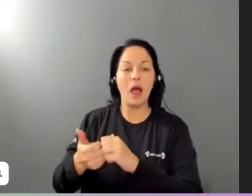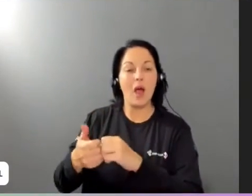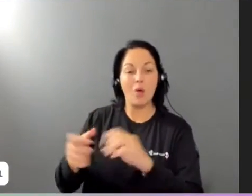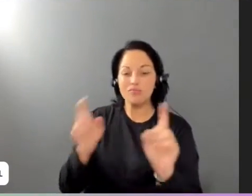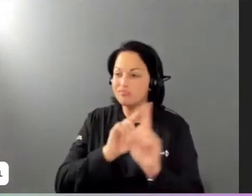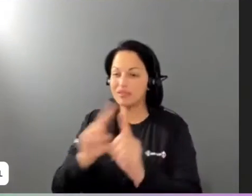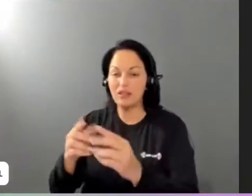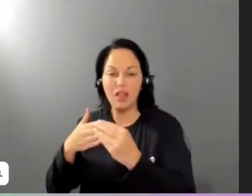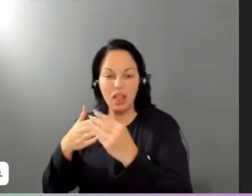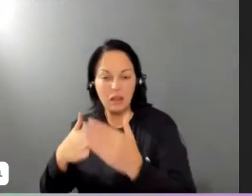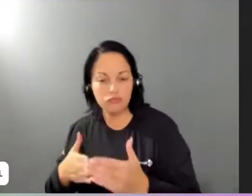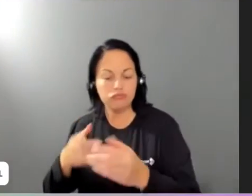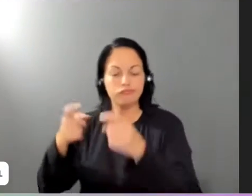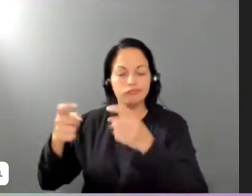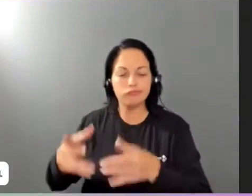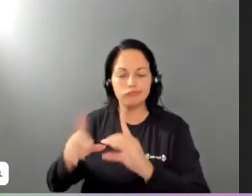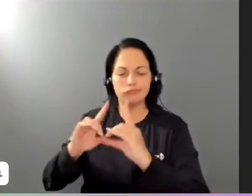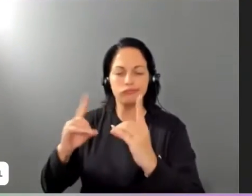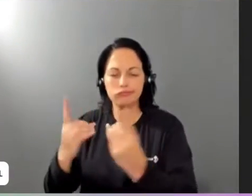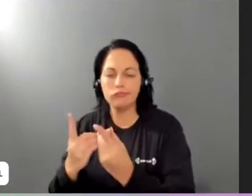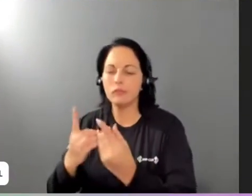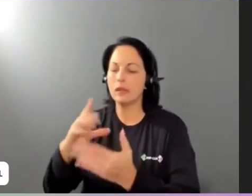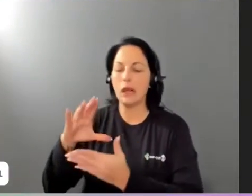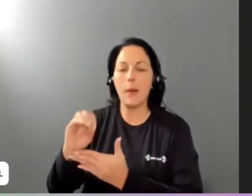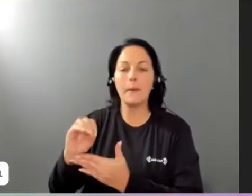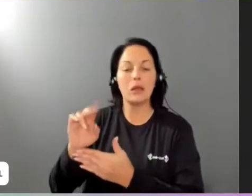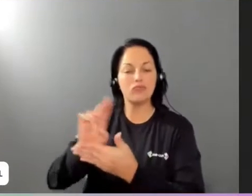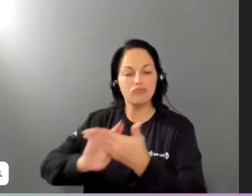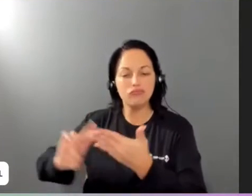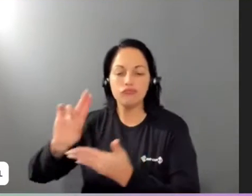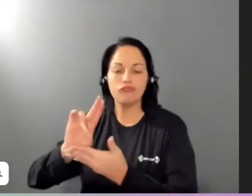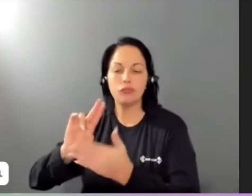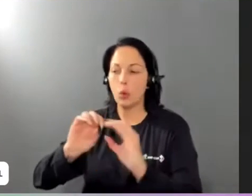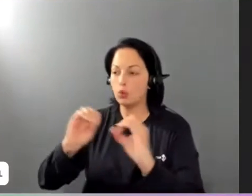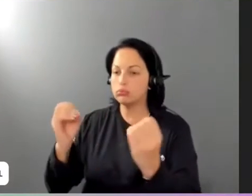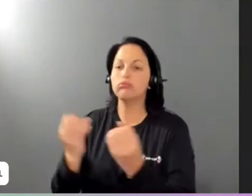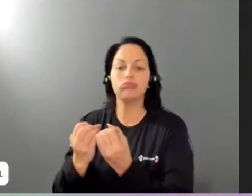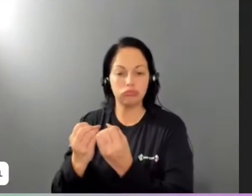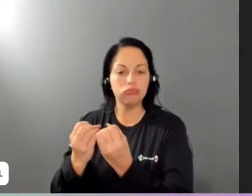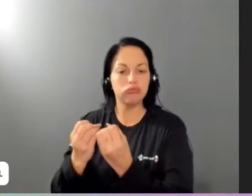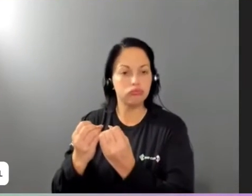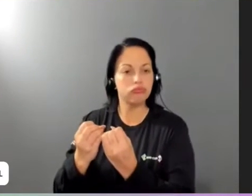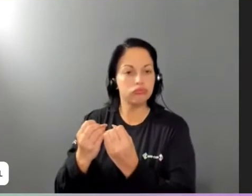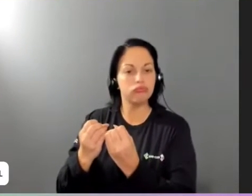that really do one of the benefits that I see from these is how it really gets different bleeders and managers